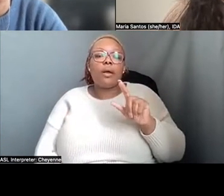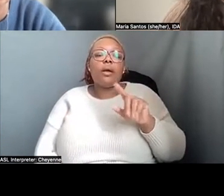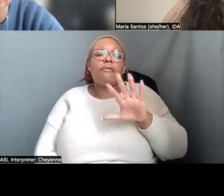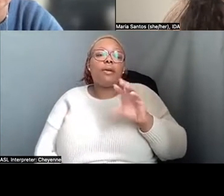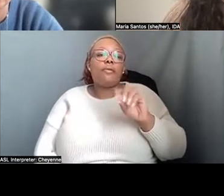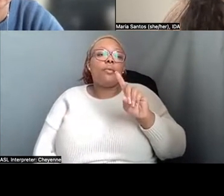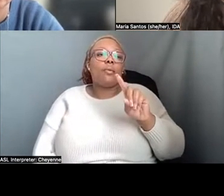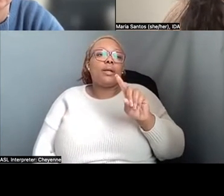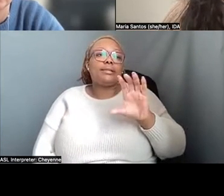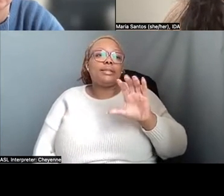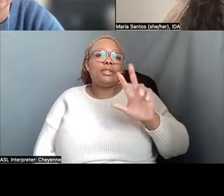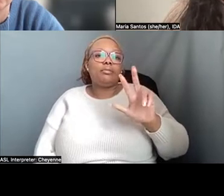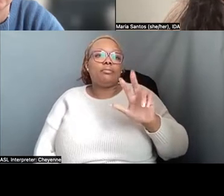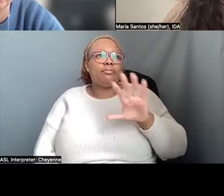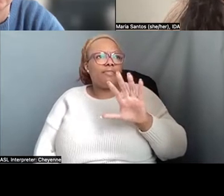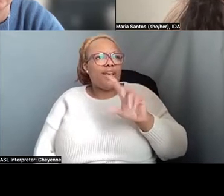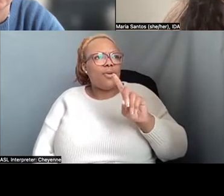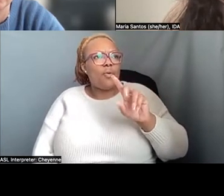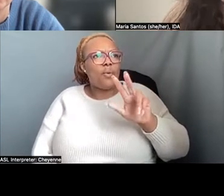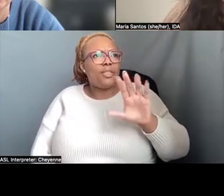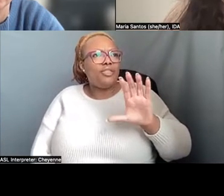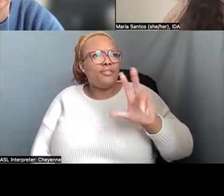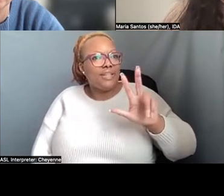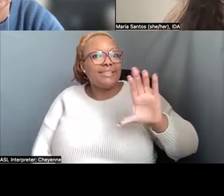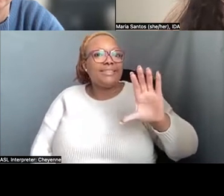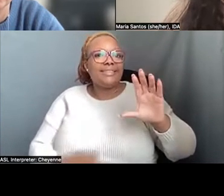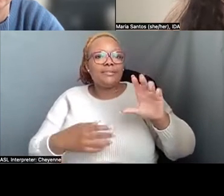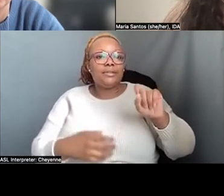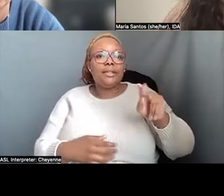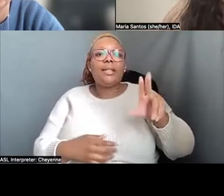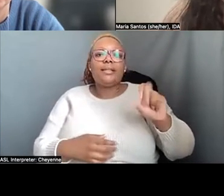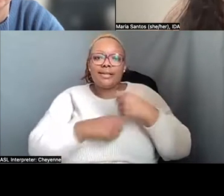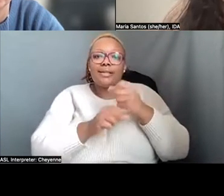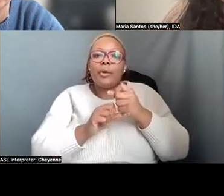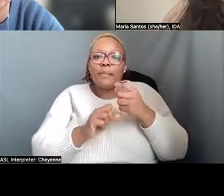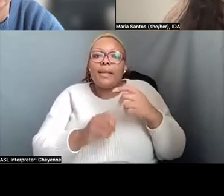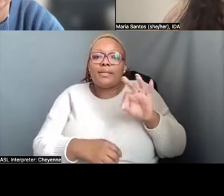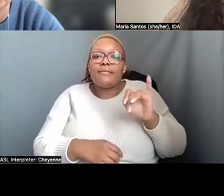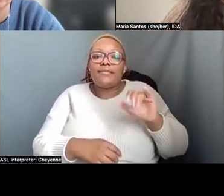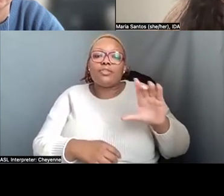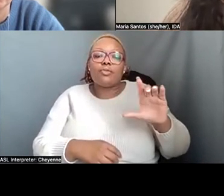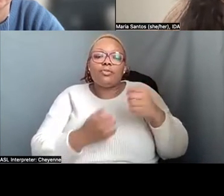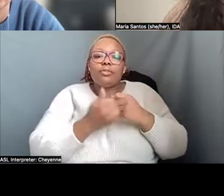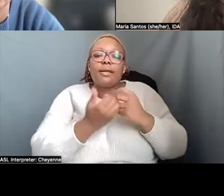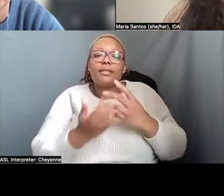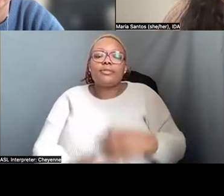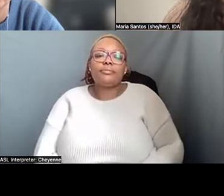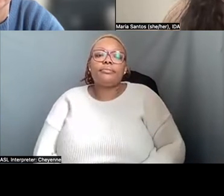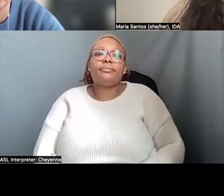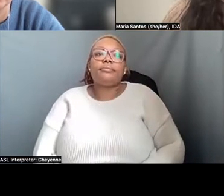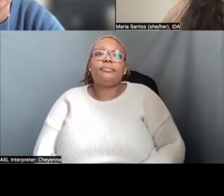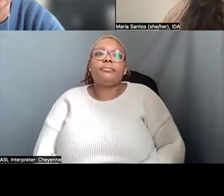That is really what makes a fiscal sponsor legit.